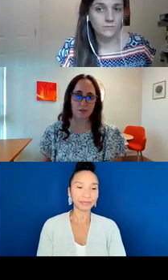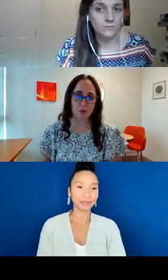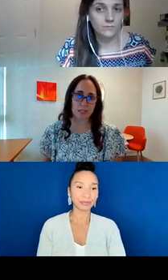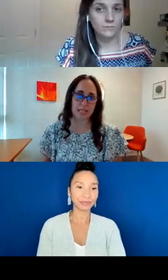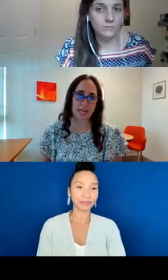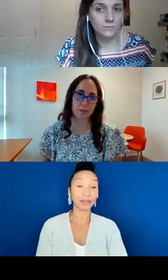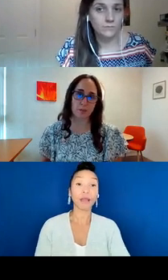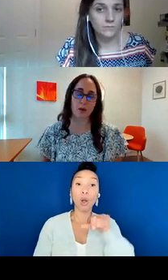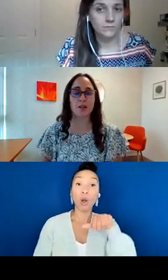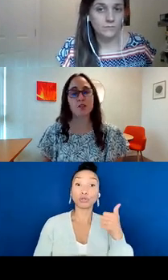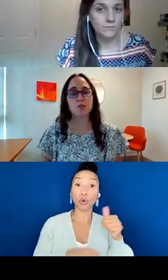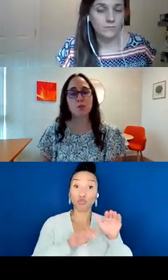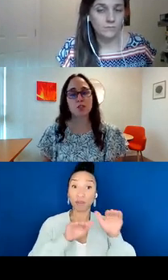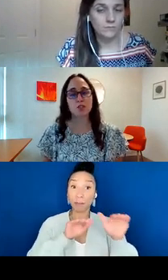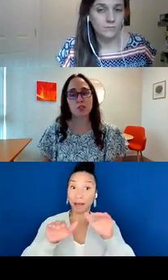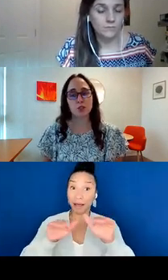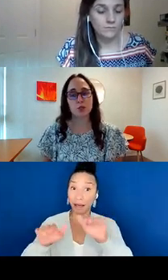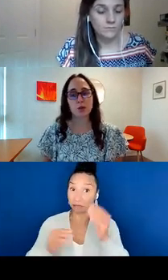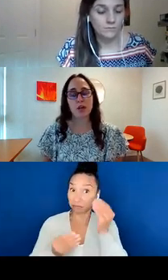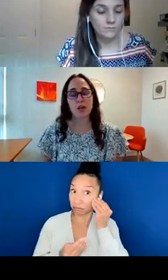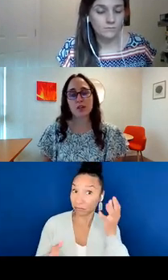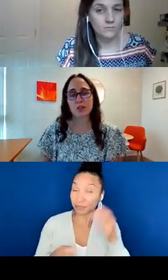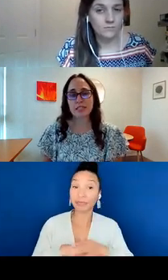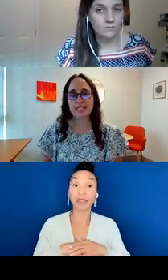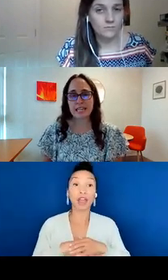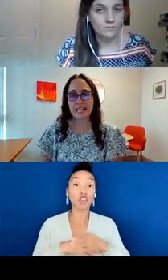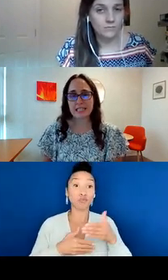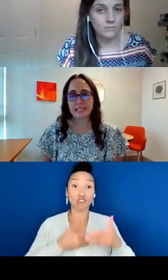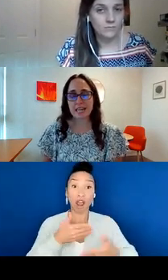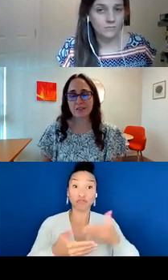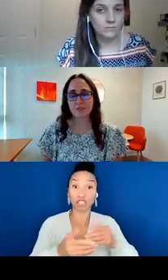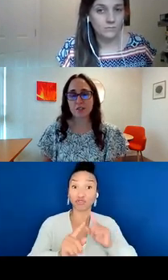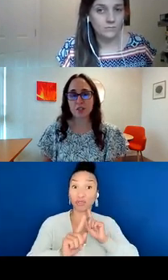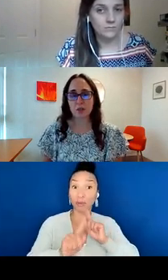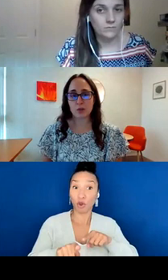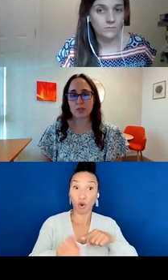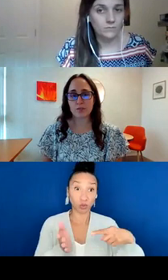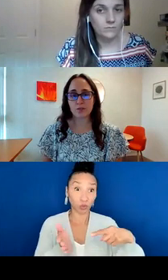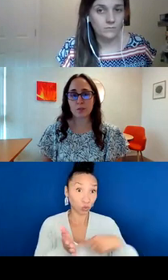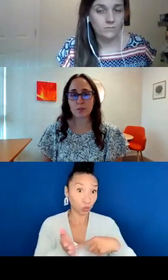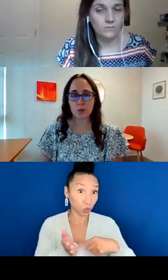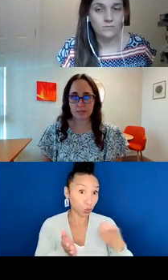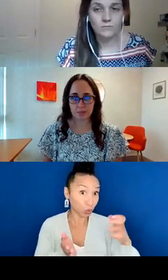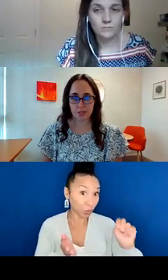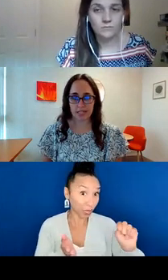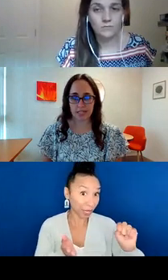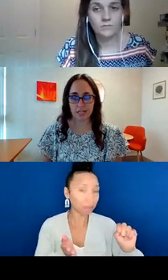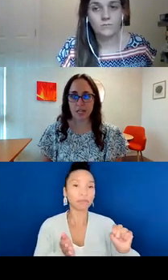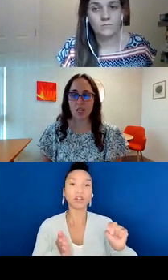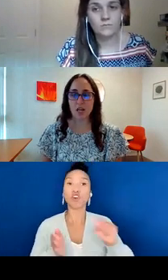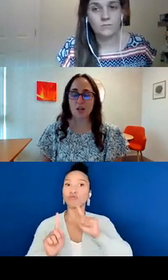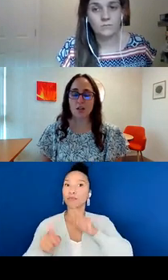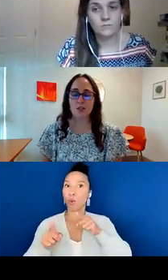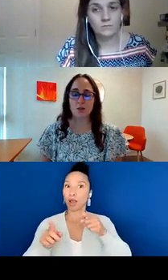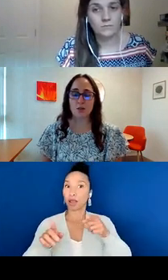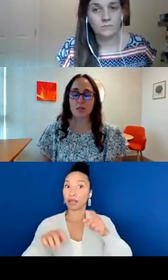want to remind folks that progress reports are due 30 days after the close of the reporting period.